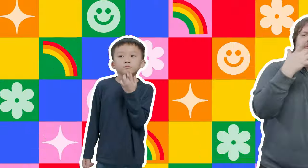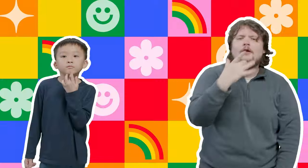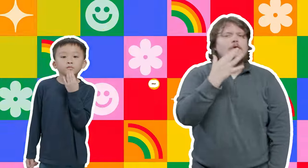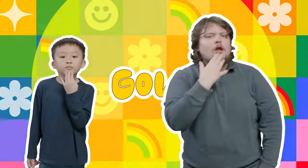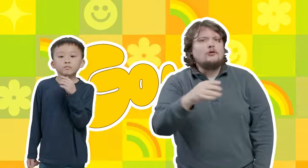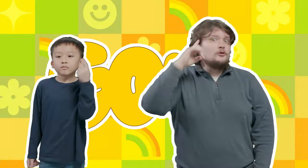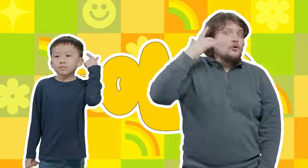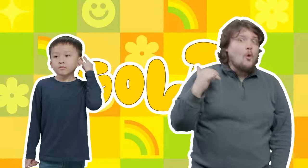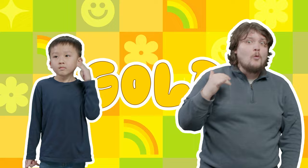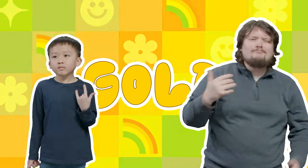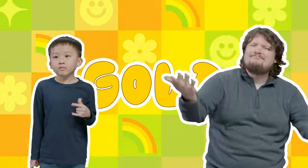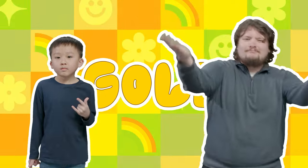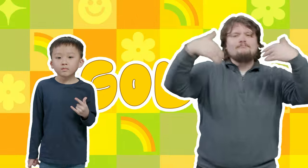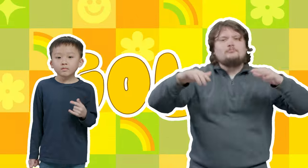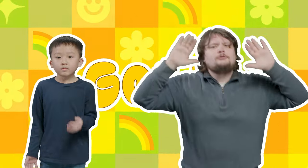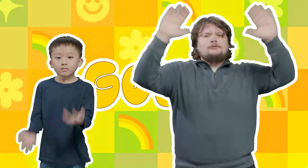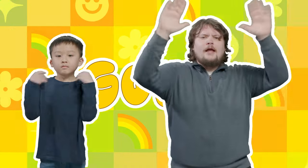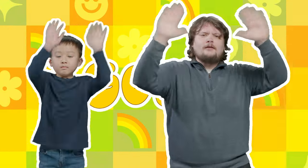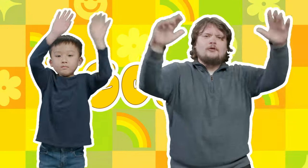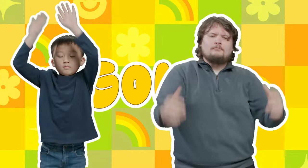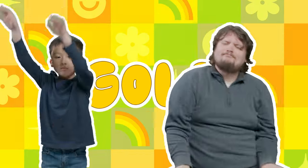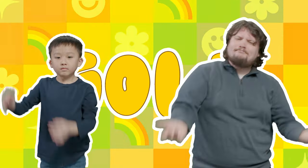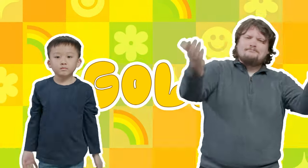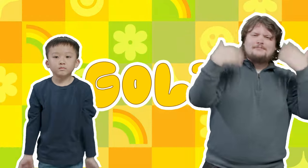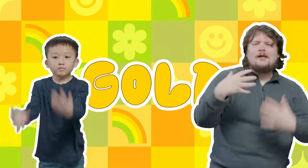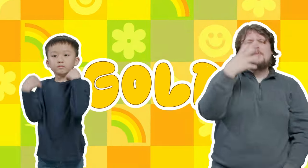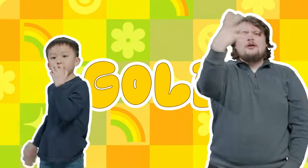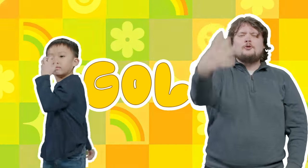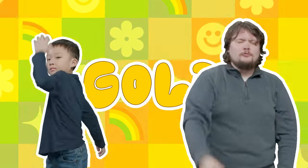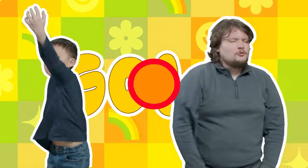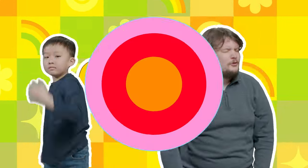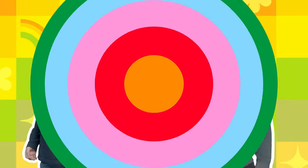Who's favorite color is gold? Now put your hands up and let me hear you scream